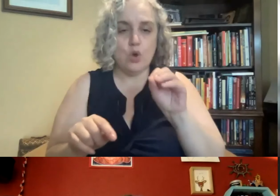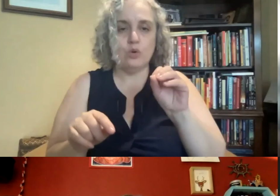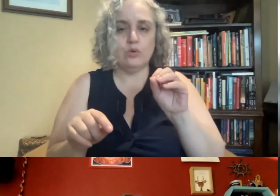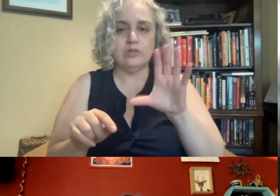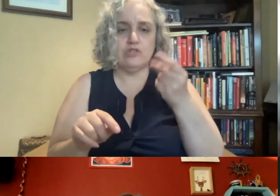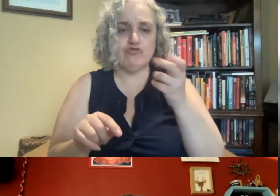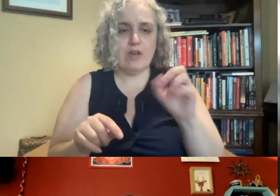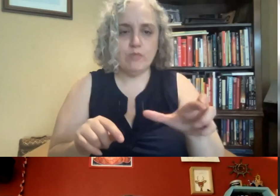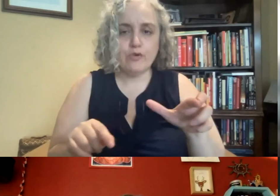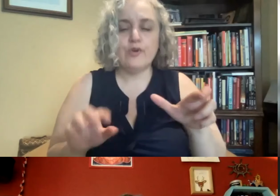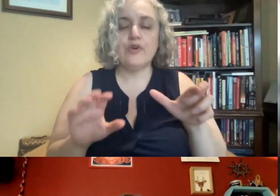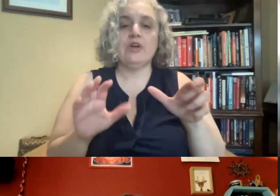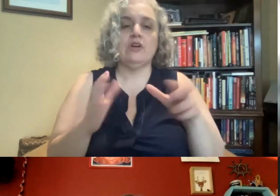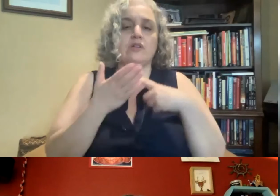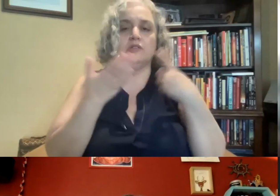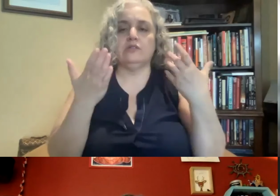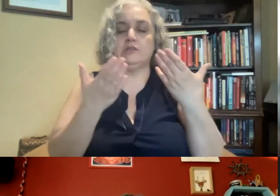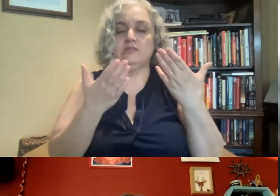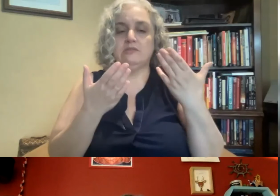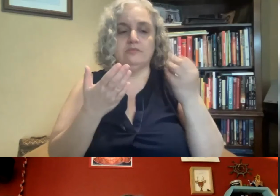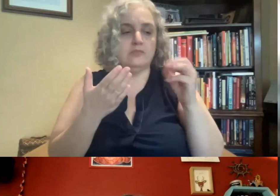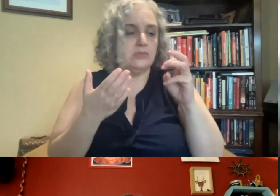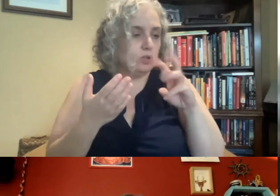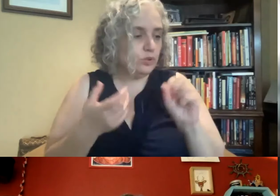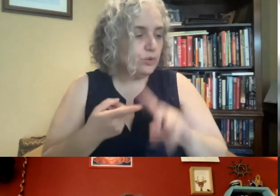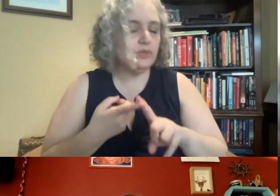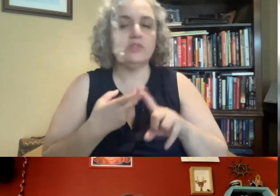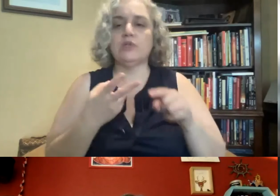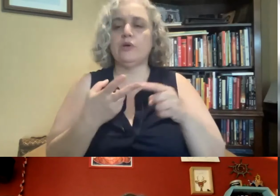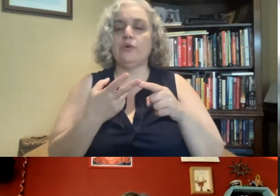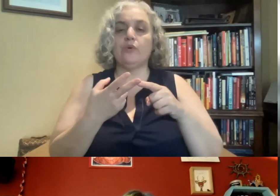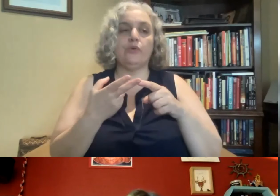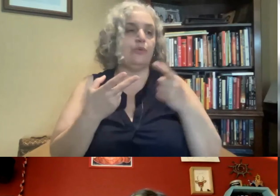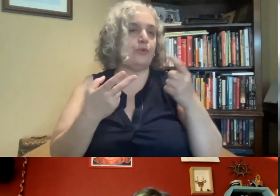whether it's news, whether it's what we view, etc.